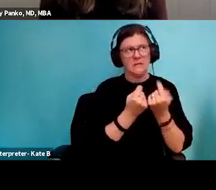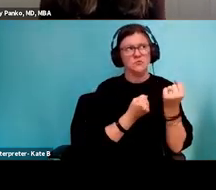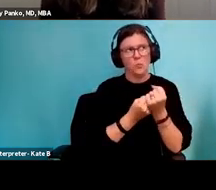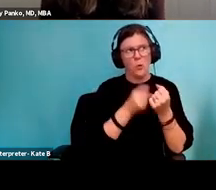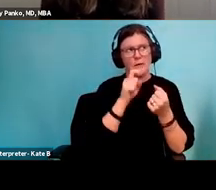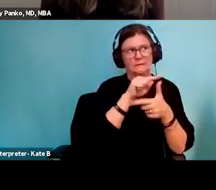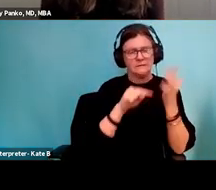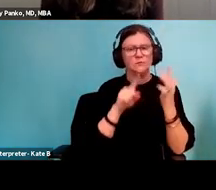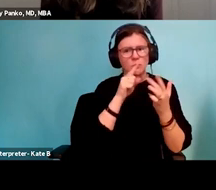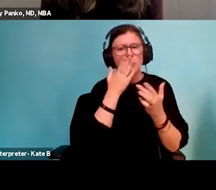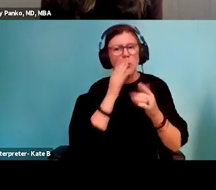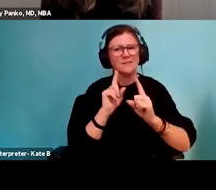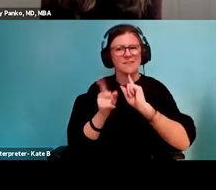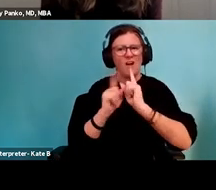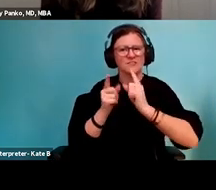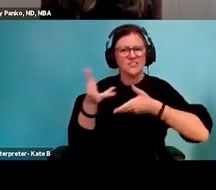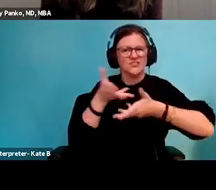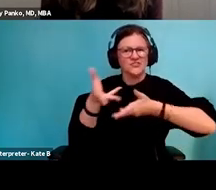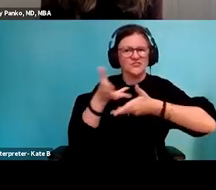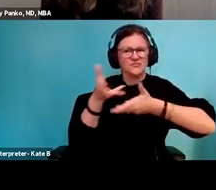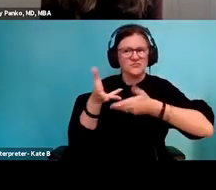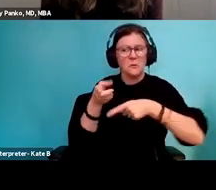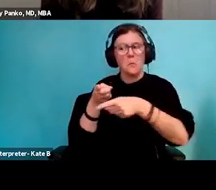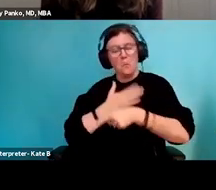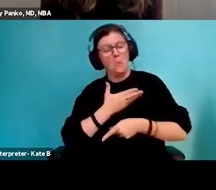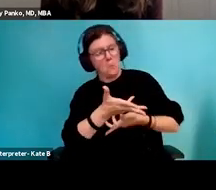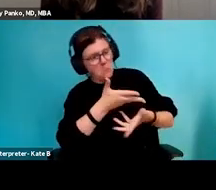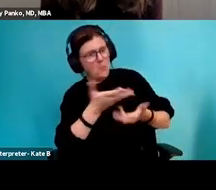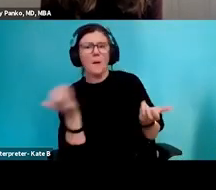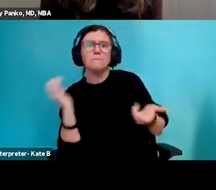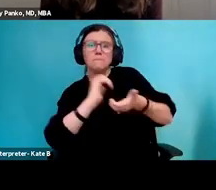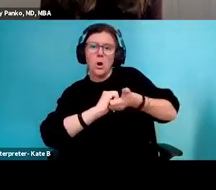Starting out with somebody who is open to working as a partner, and I always felt like